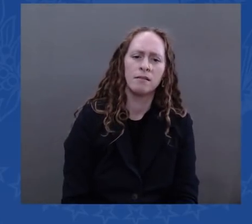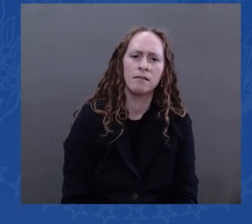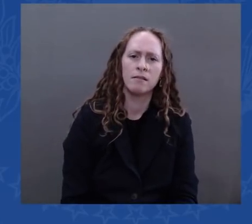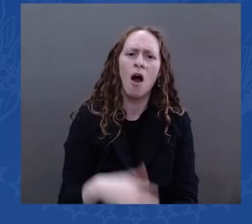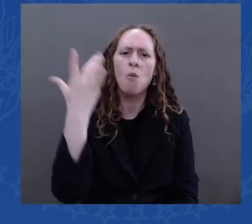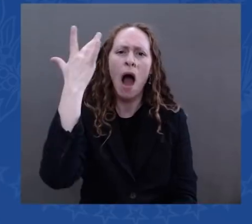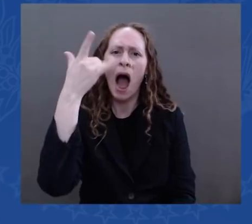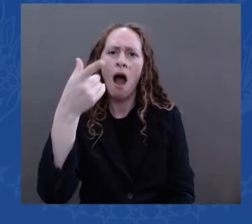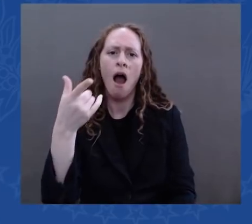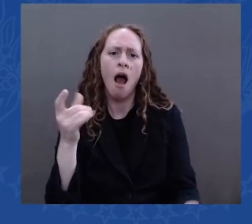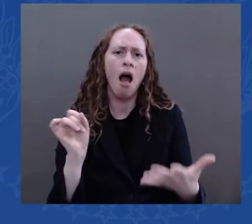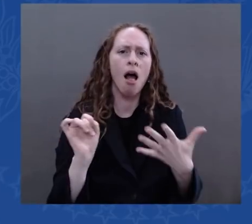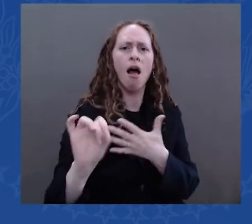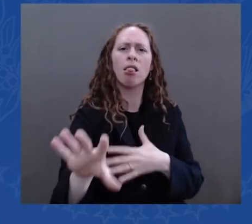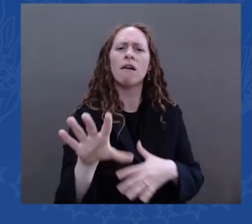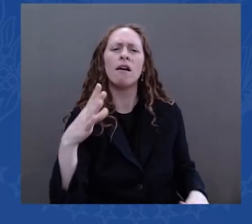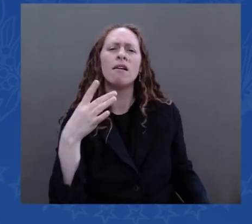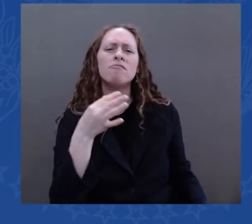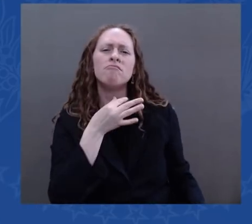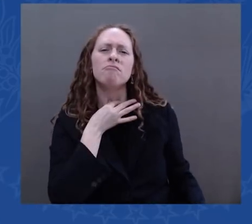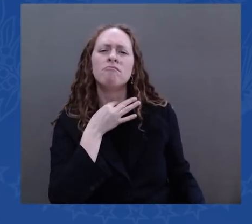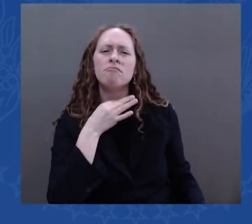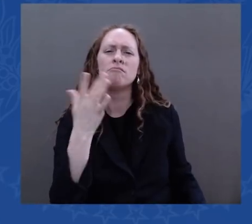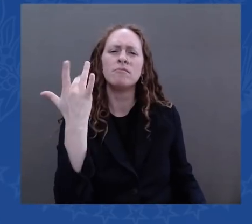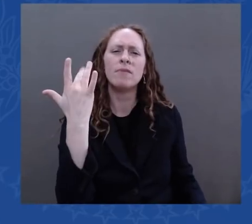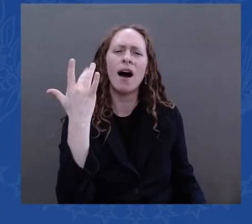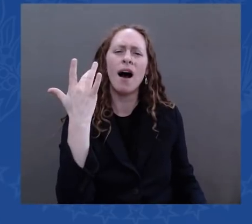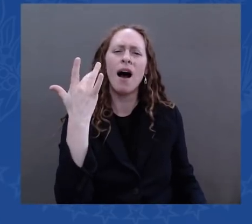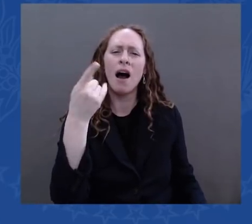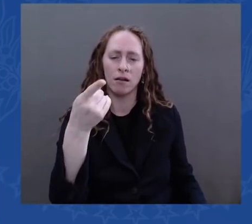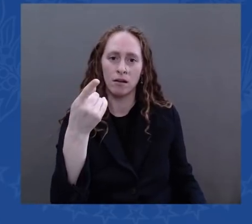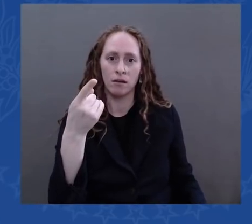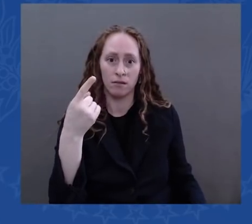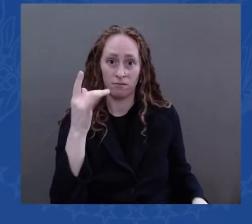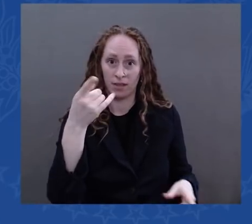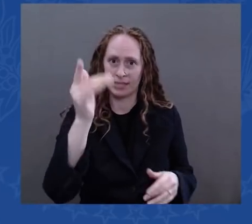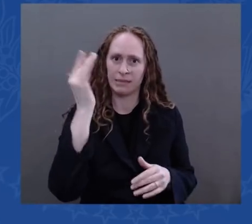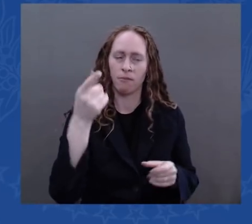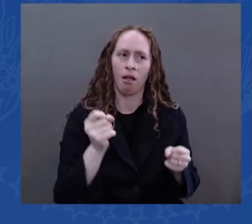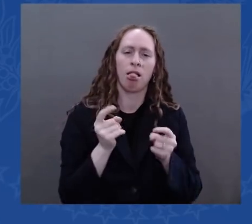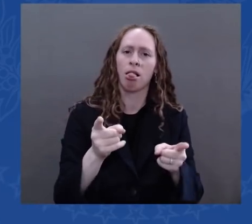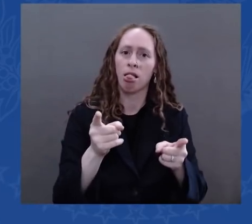I was talking to the Russian people. The last part of the speech was talking to the Russian people, telling them what we thought.